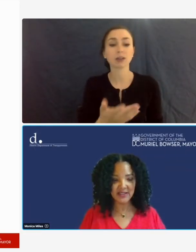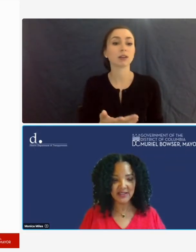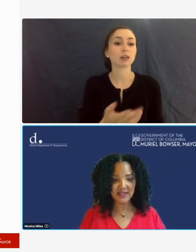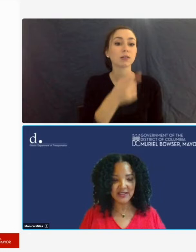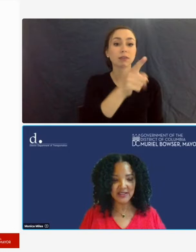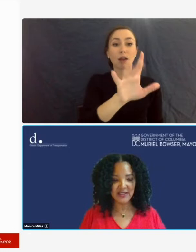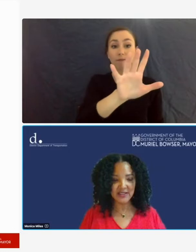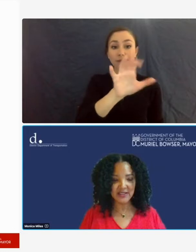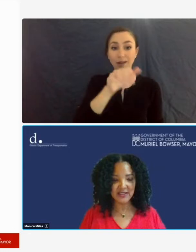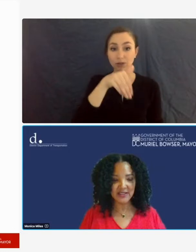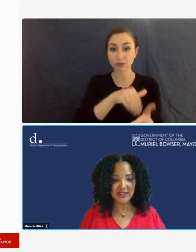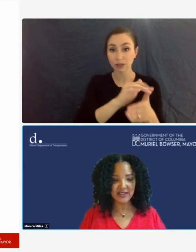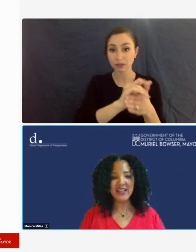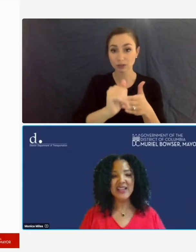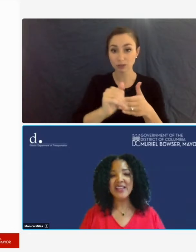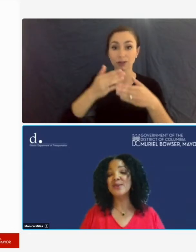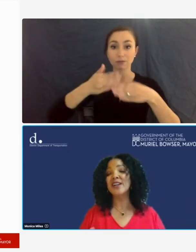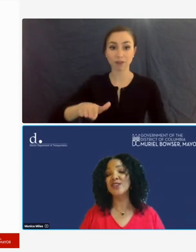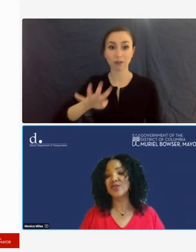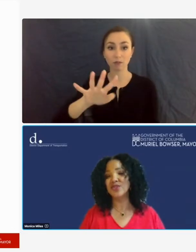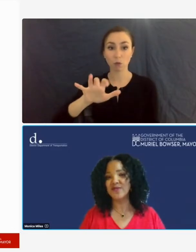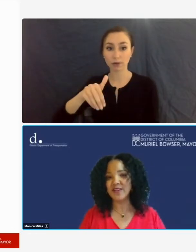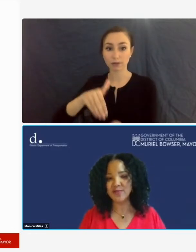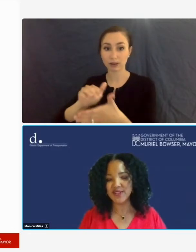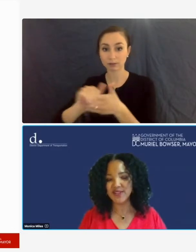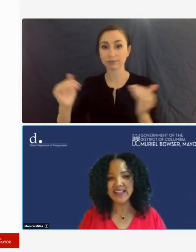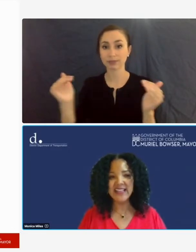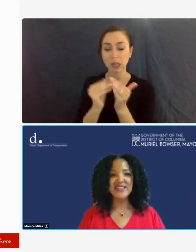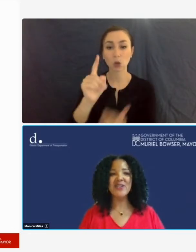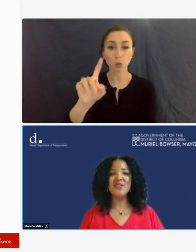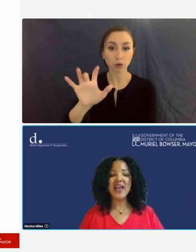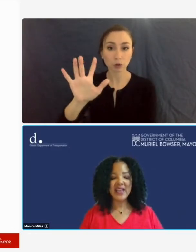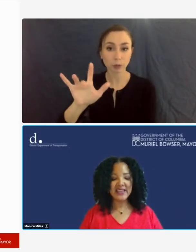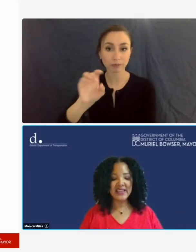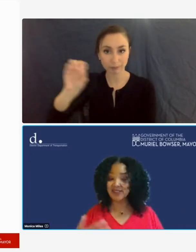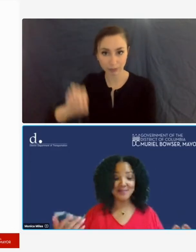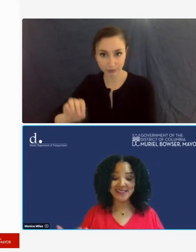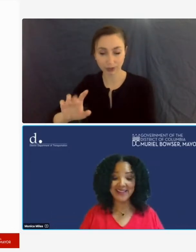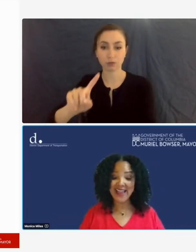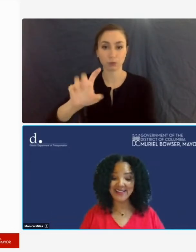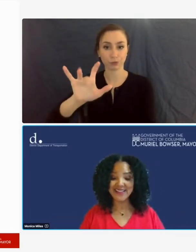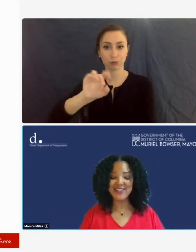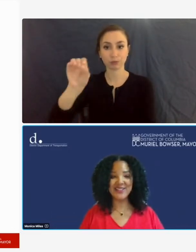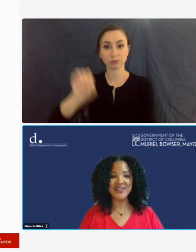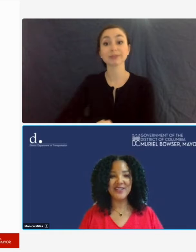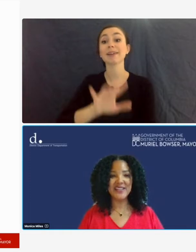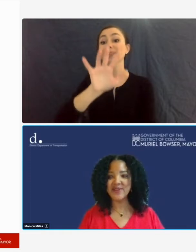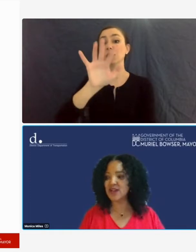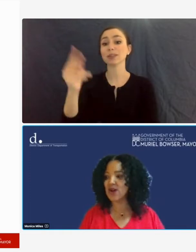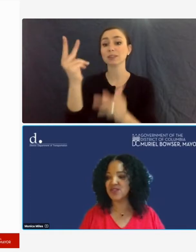divided by 400 000 equals 125 so that is simply the calculation of the indirect cost